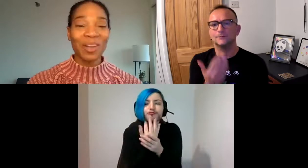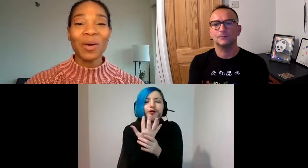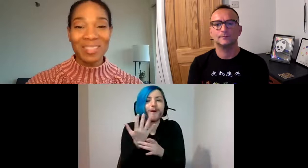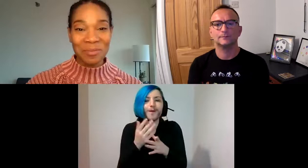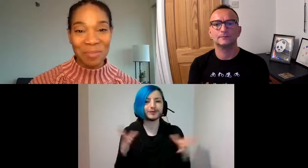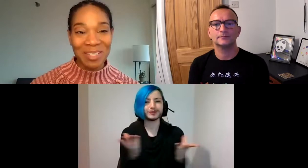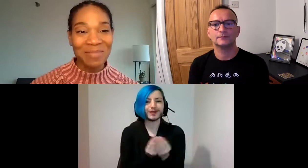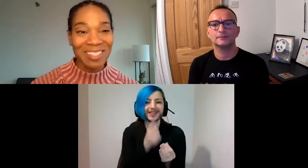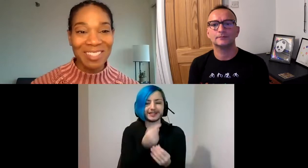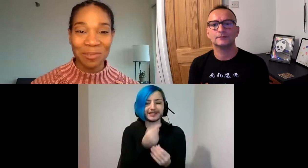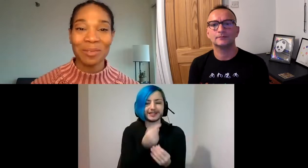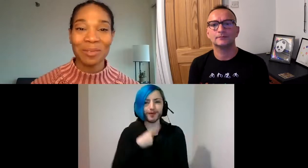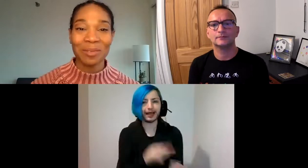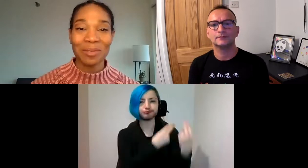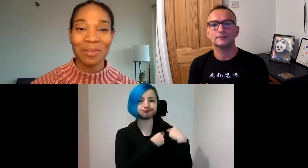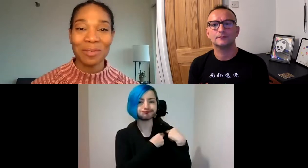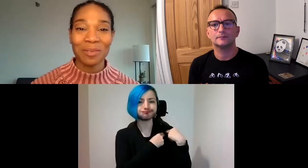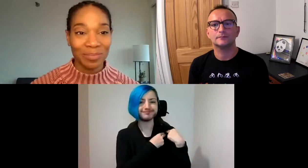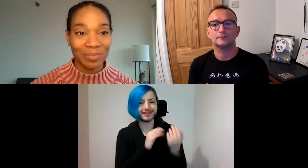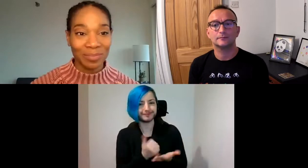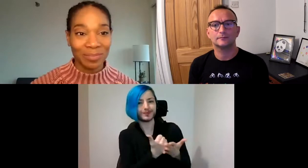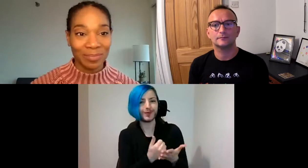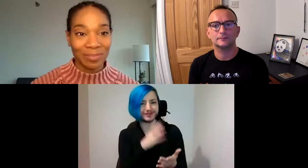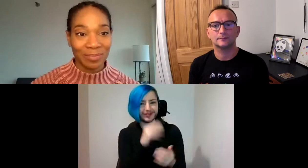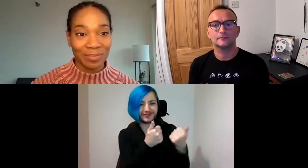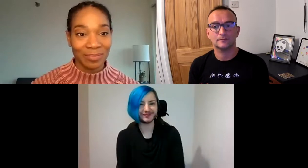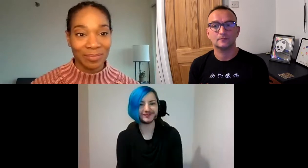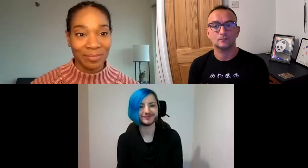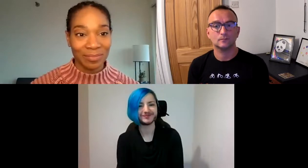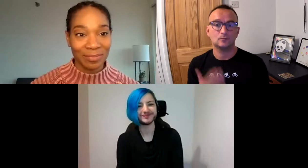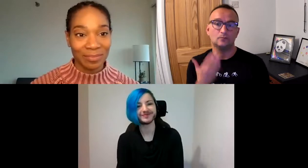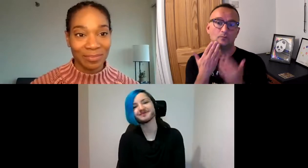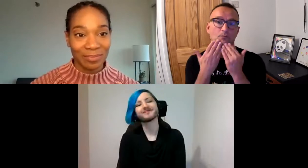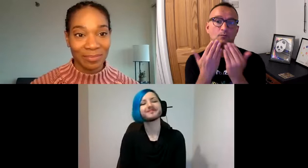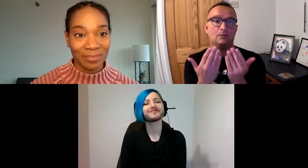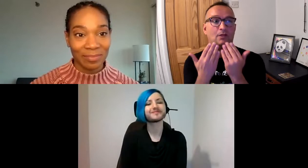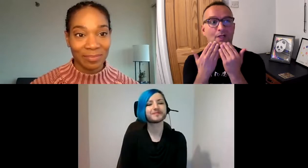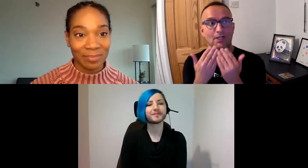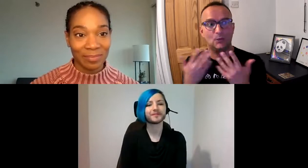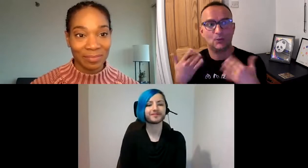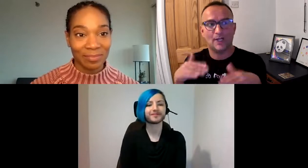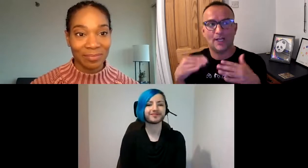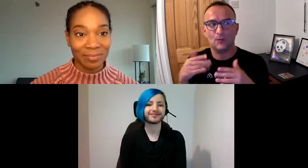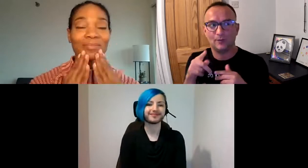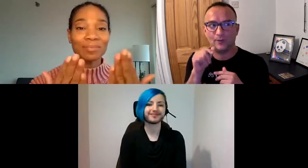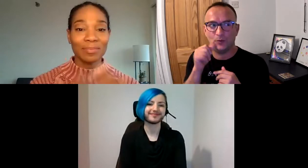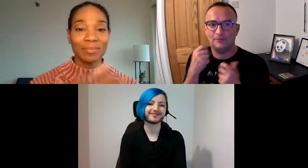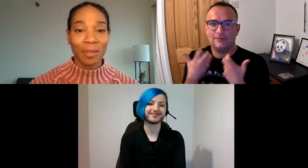excited to see how the collaboration can work, can I check again do any members of the audience have